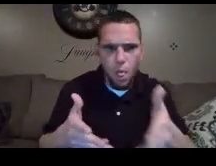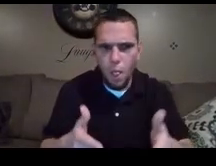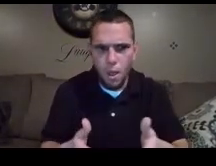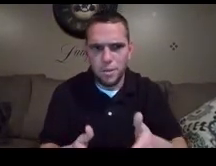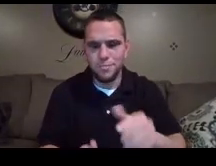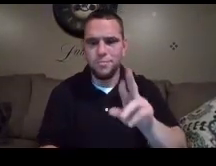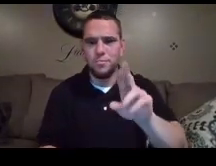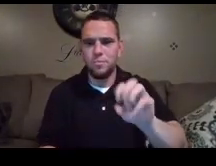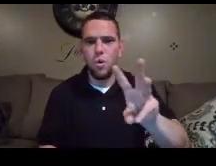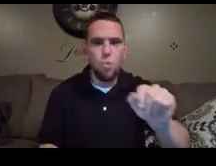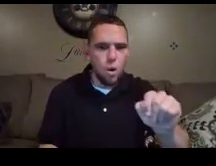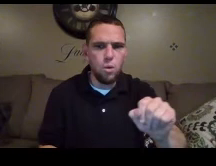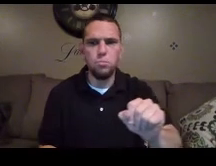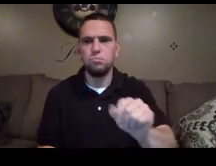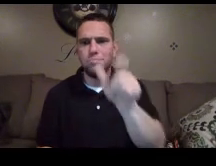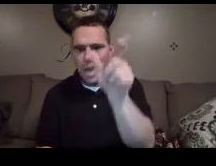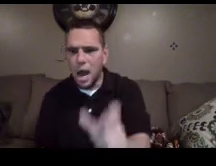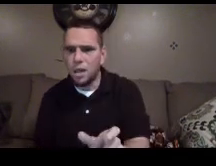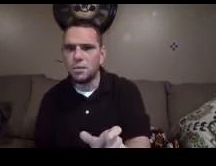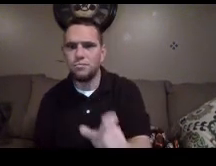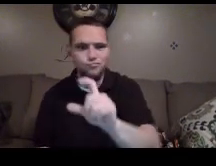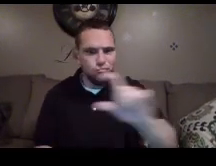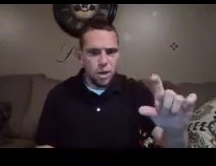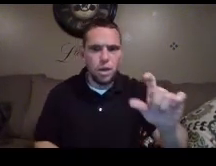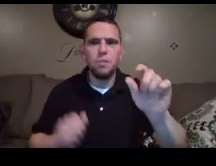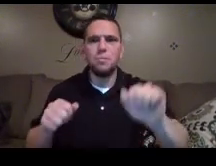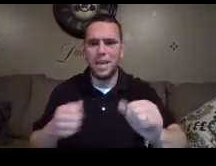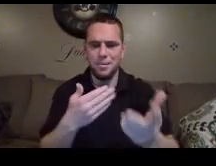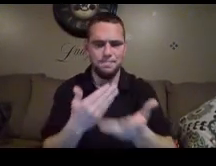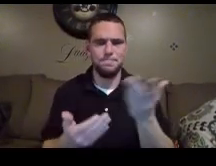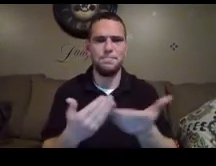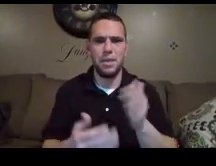So, we want to make sure that we provide the structure for